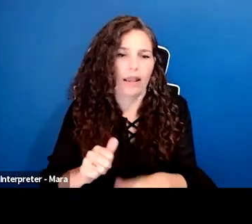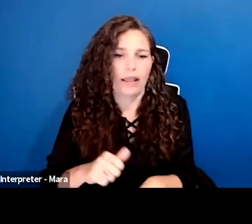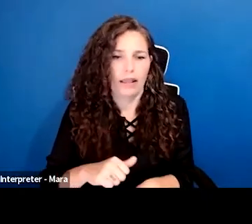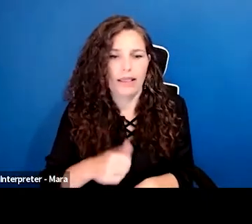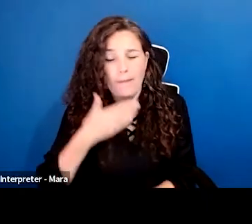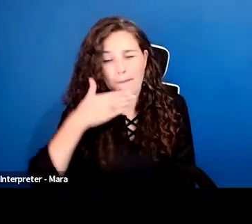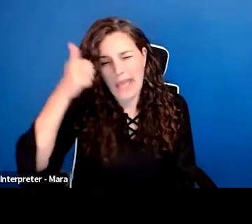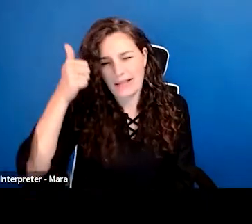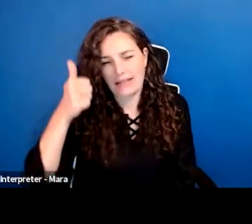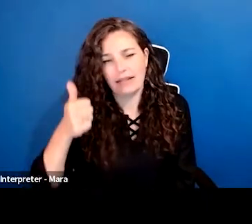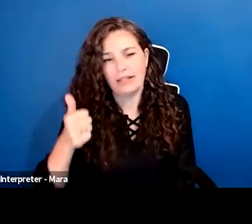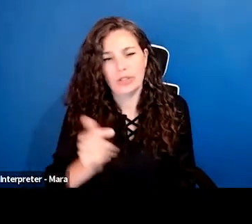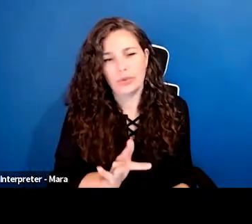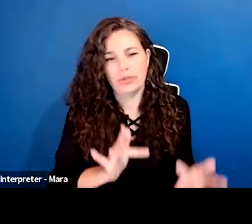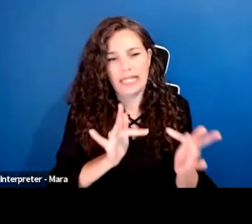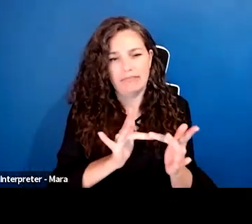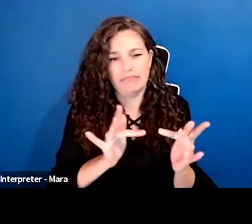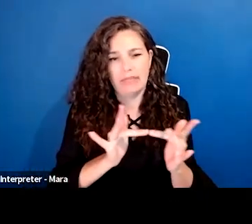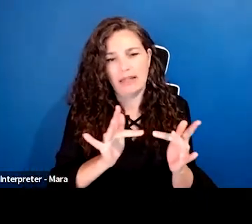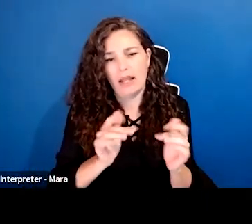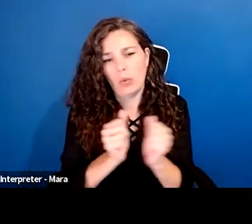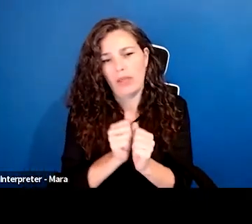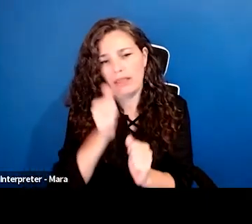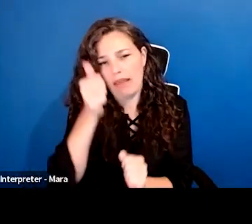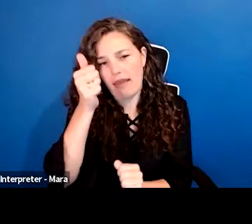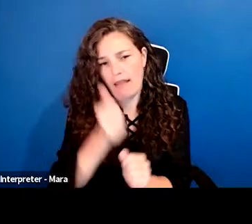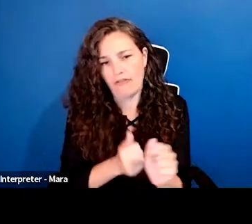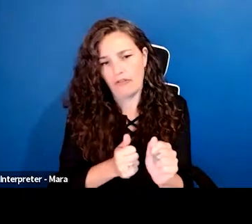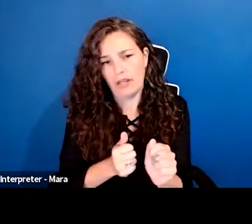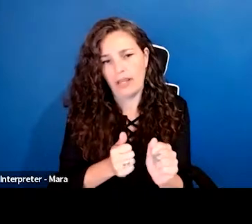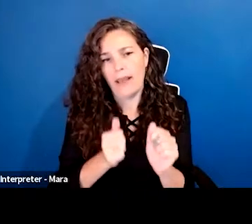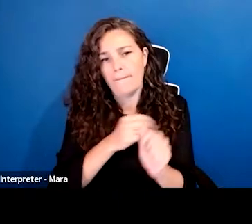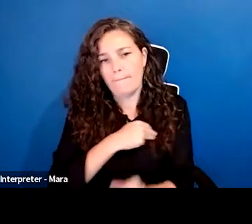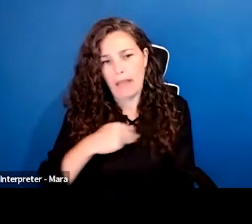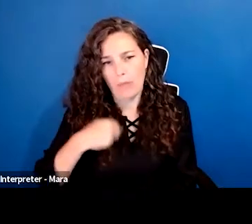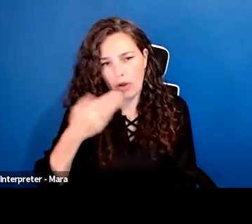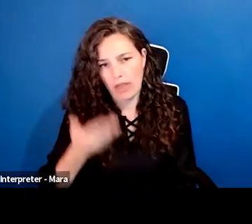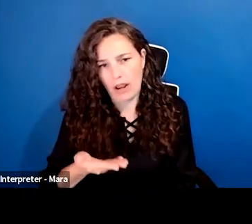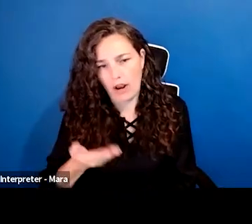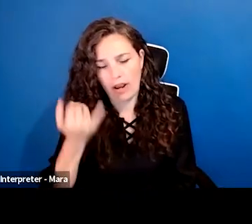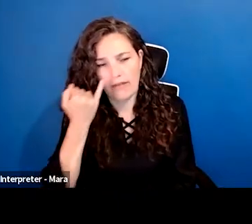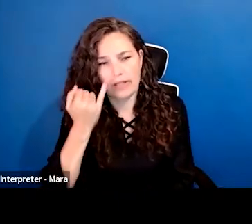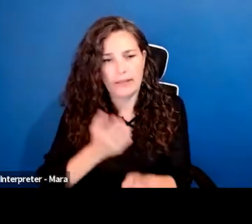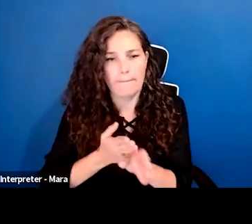with every single member working there that day. Whether it's a principal performer, a stunt performer